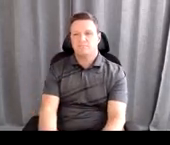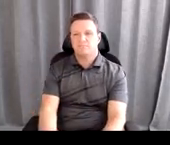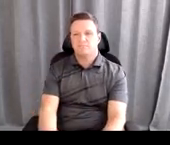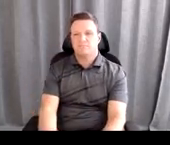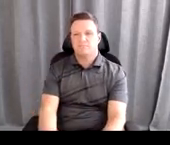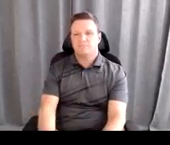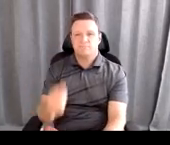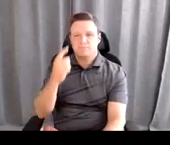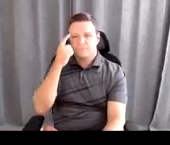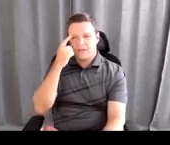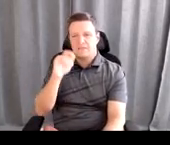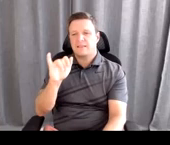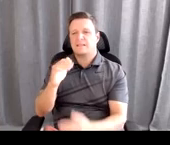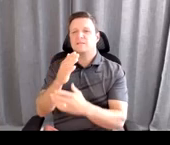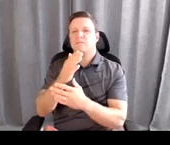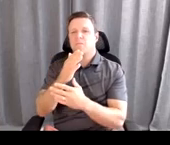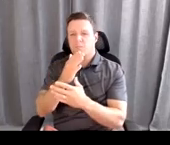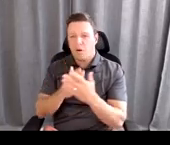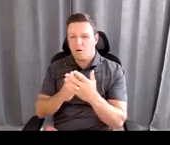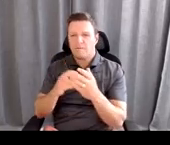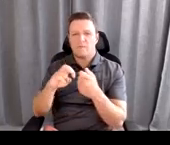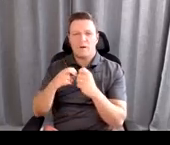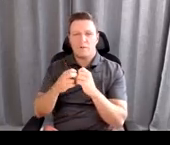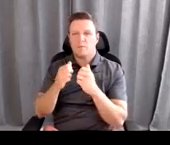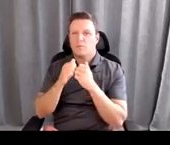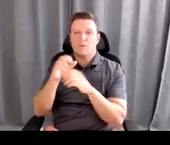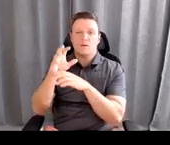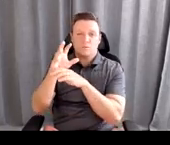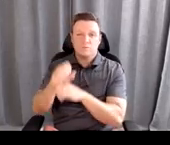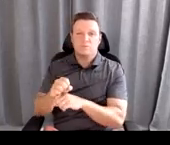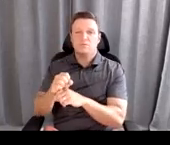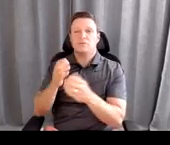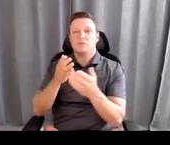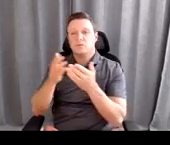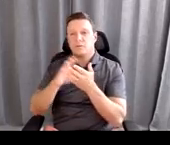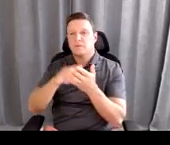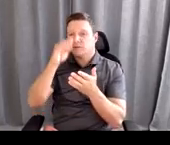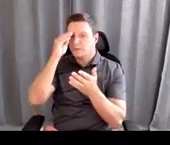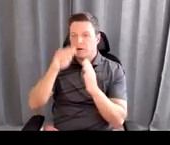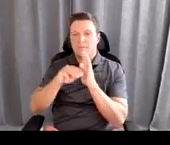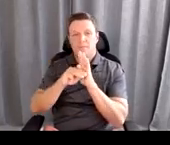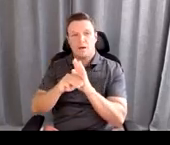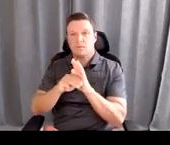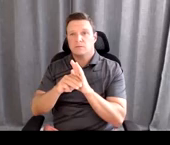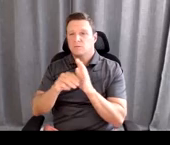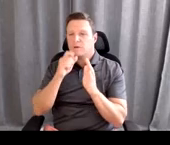with the traditional service learning models is that we're not acknowledging the fact that there have been people in these communities for decades